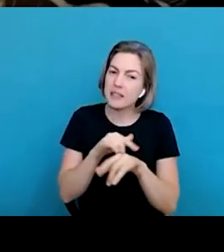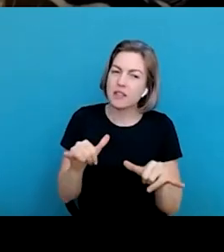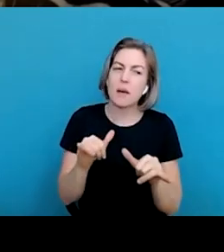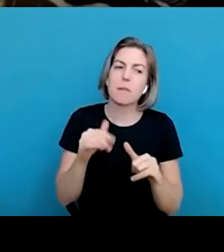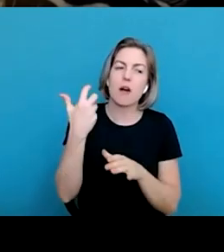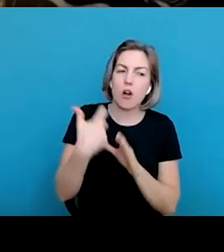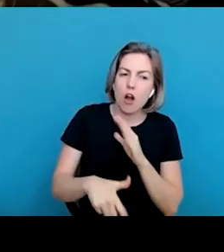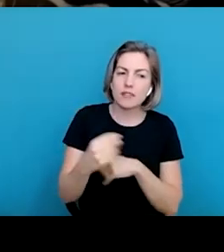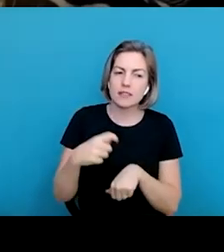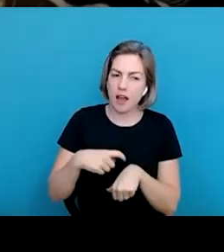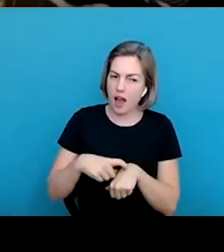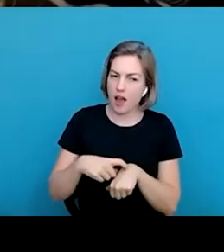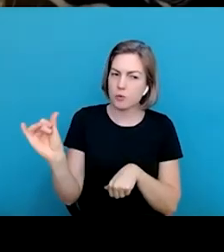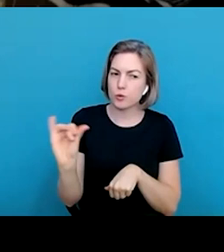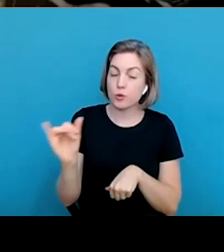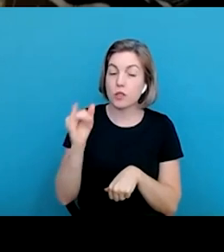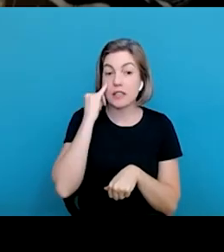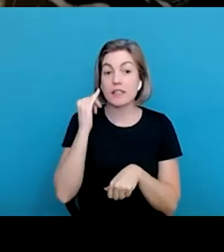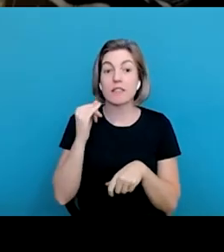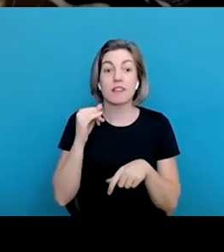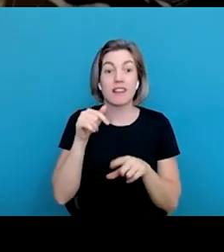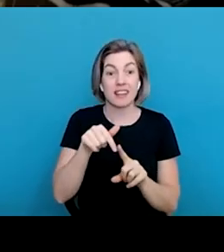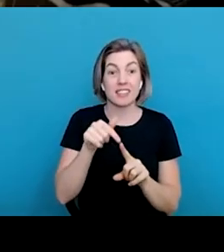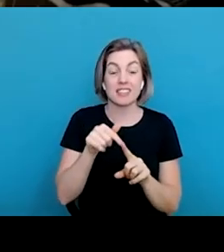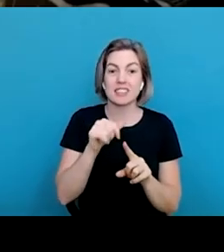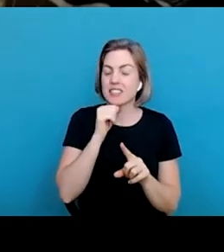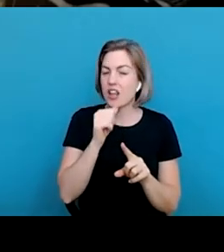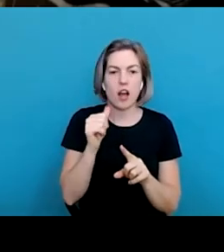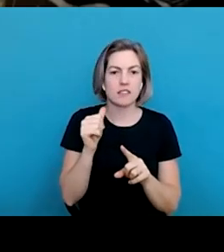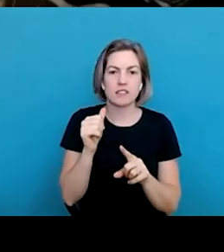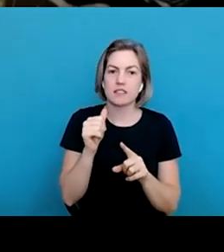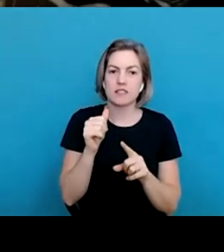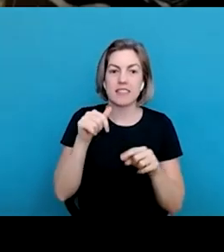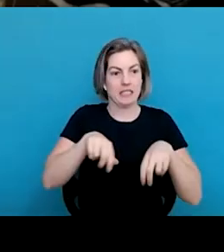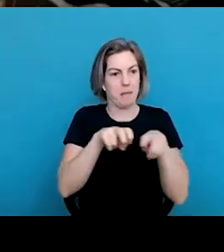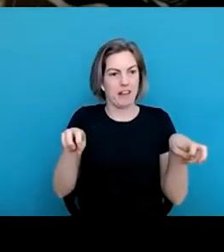For example, if this panel is not virtual, we would have to travel to one place together